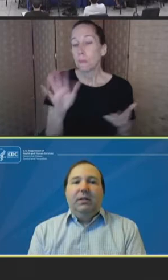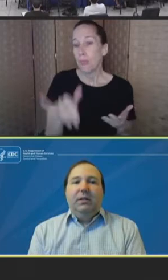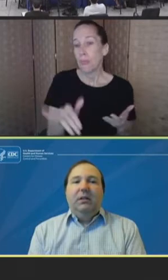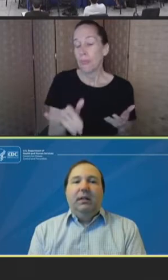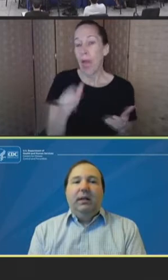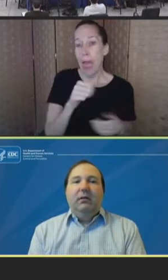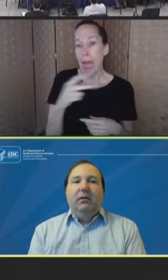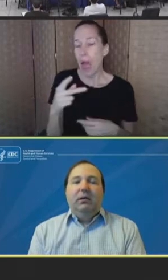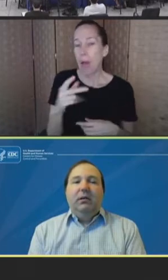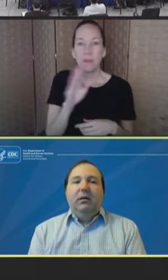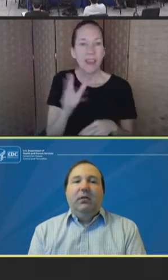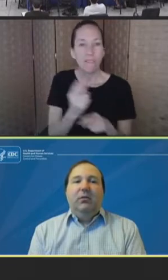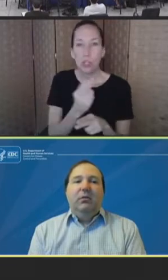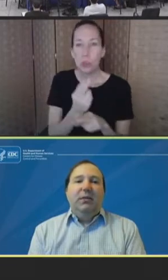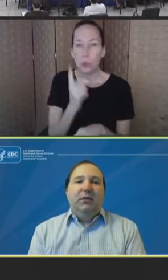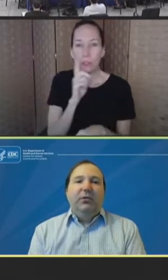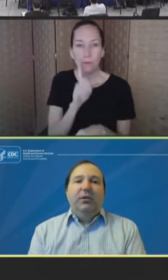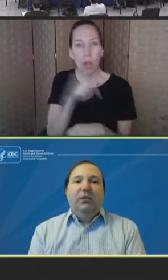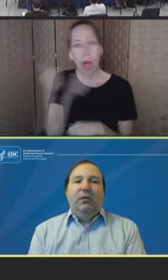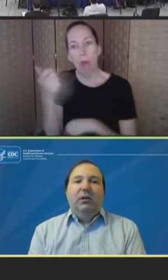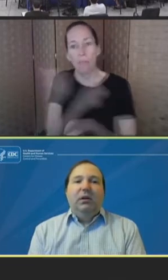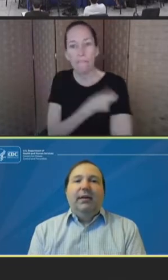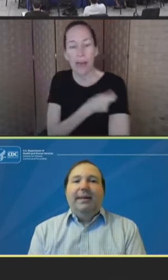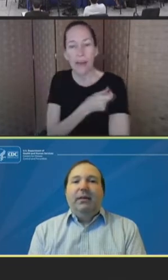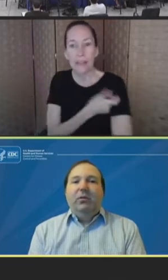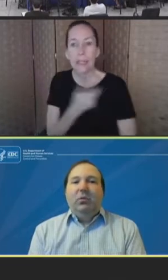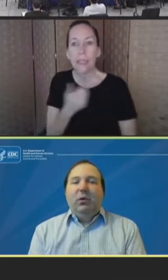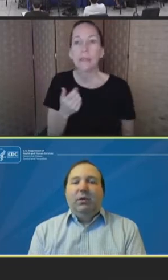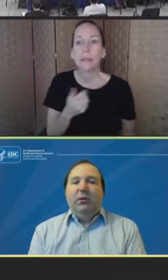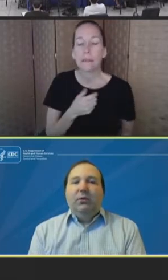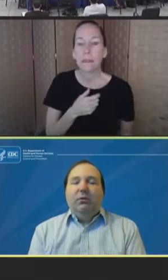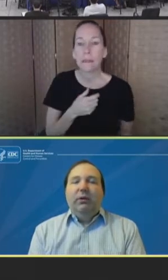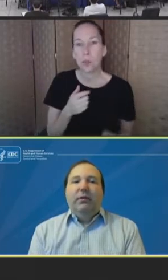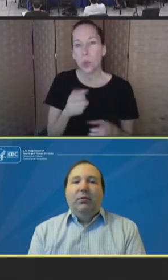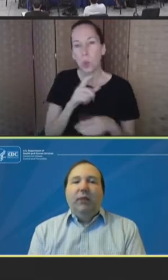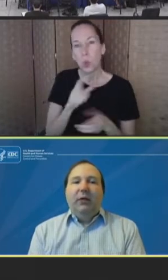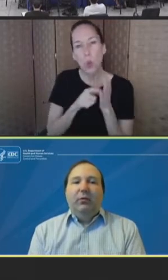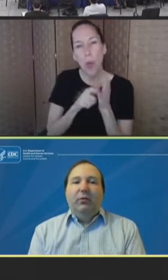this entailed additional administrative and technical work to create a new module.